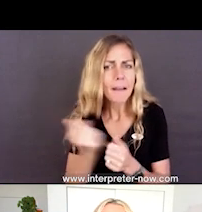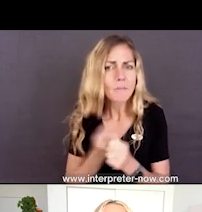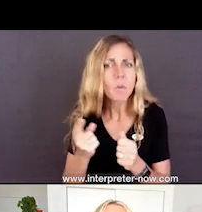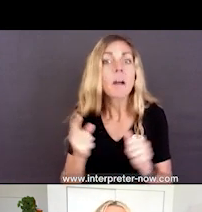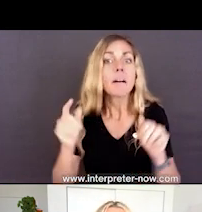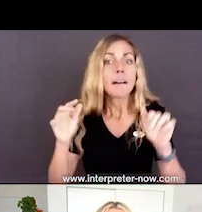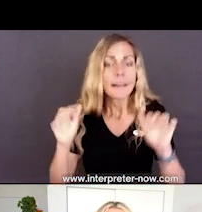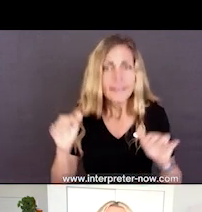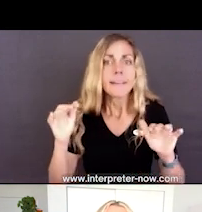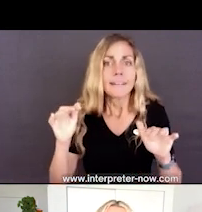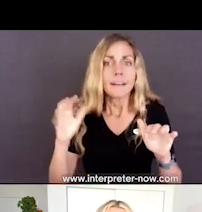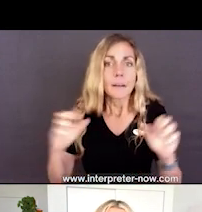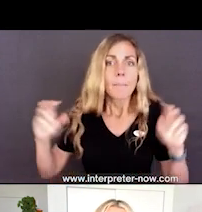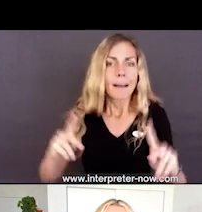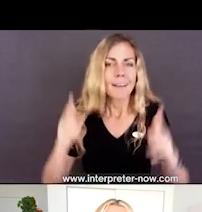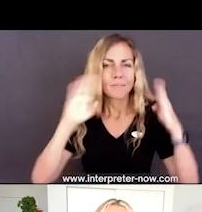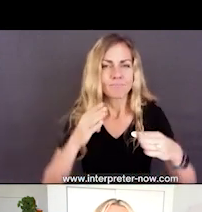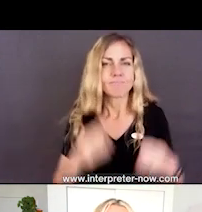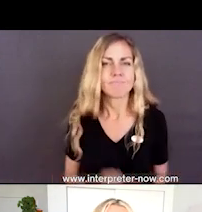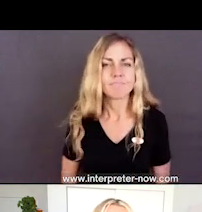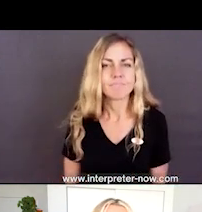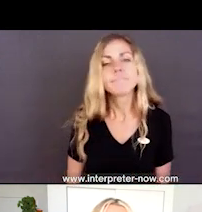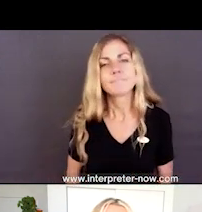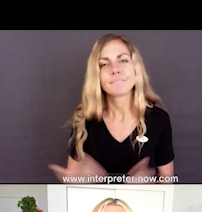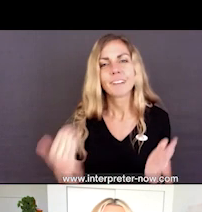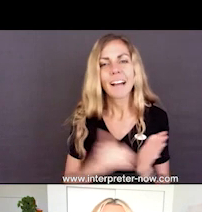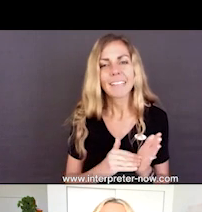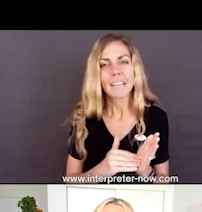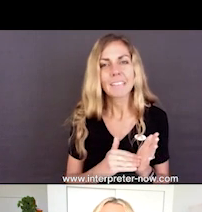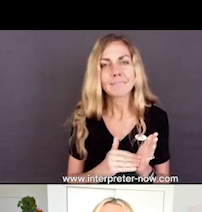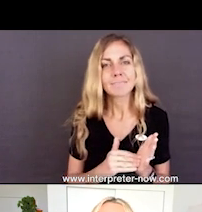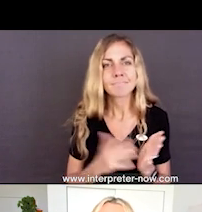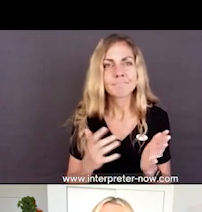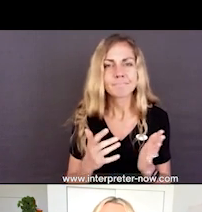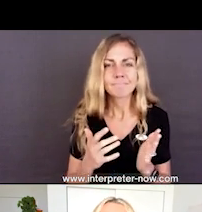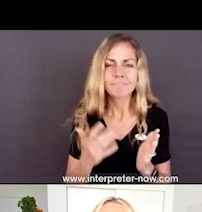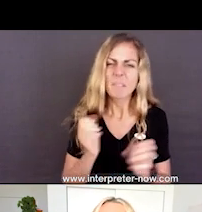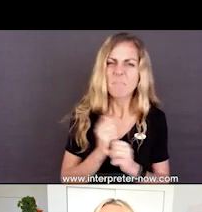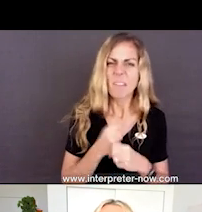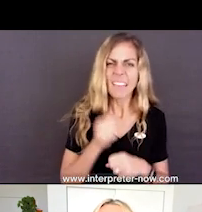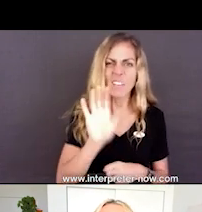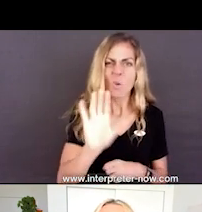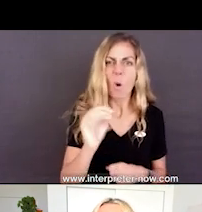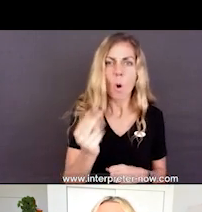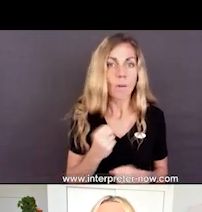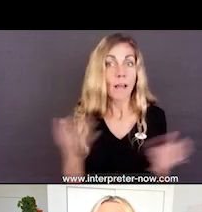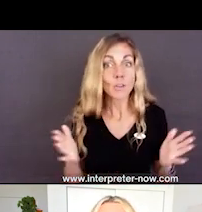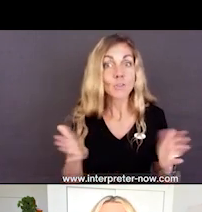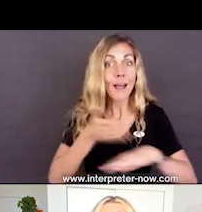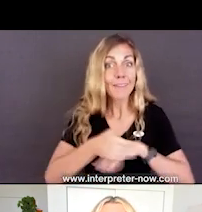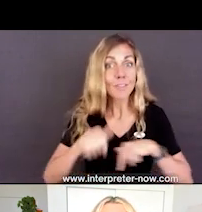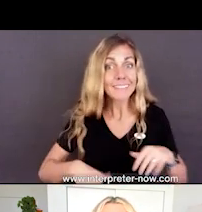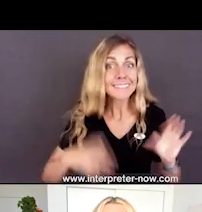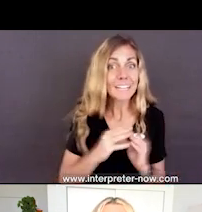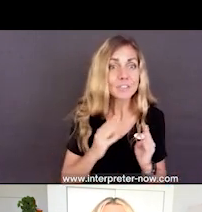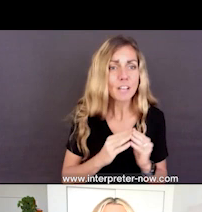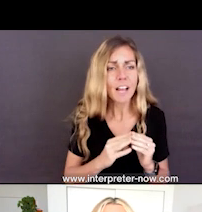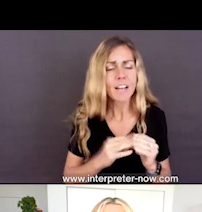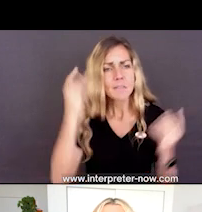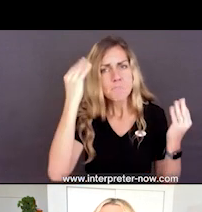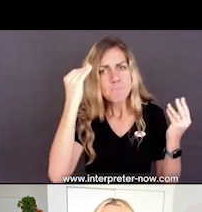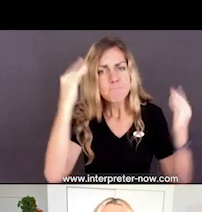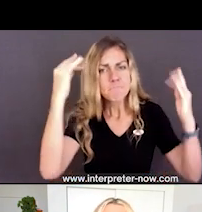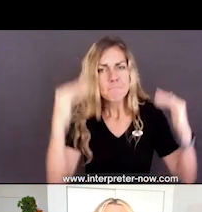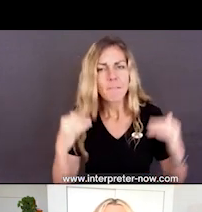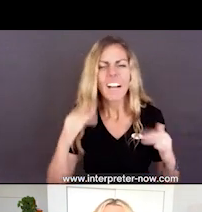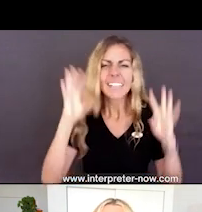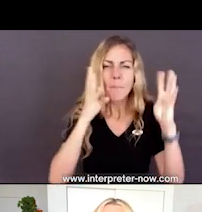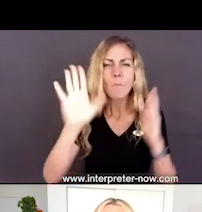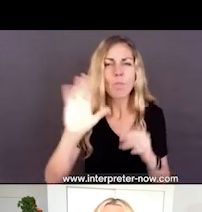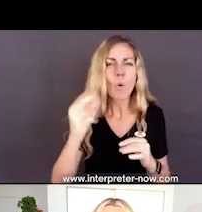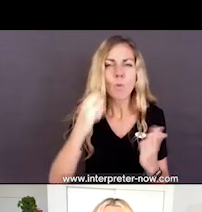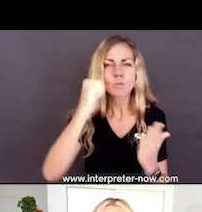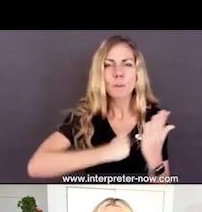so everybody can reset